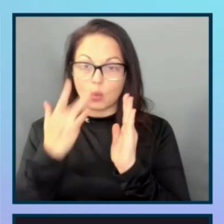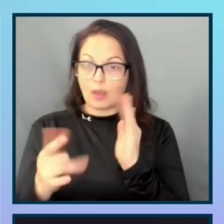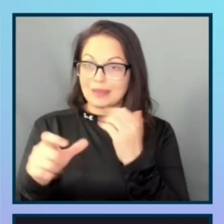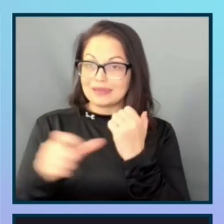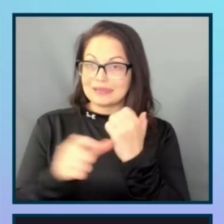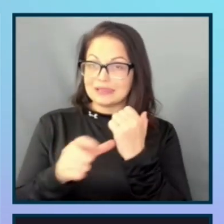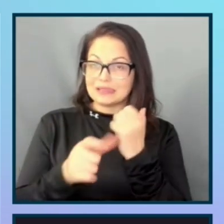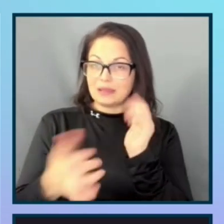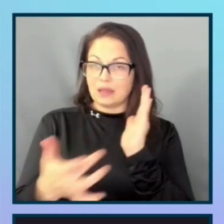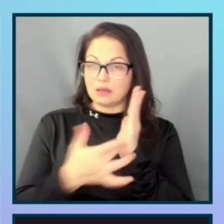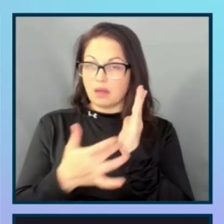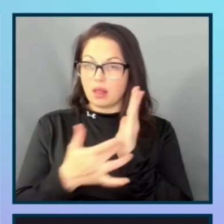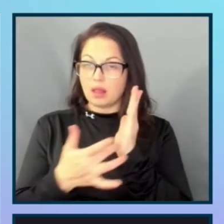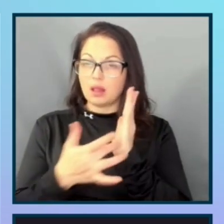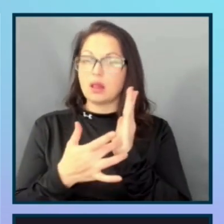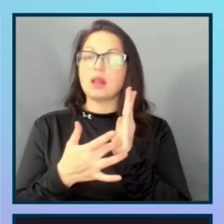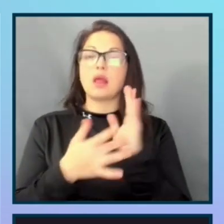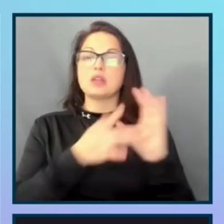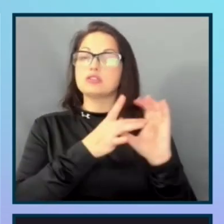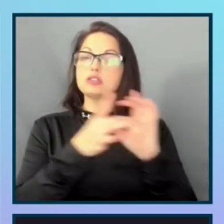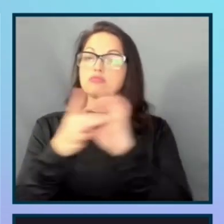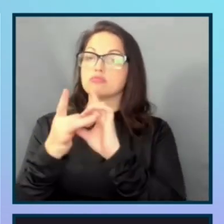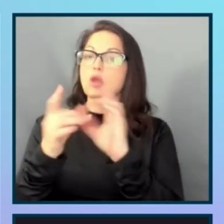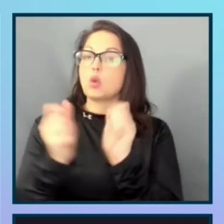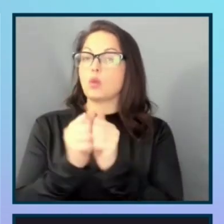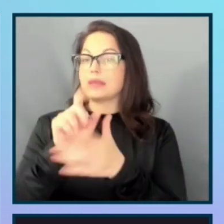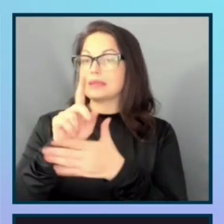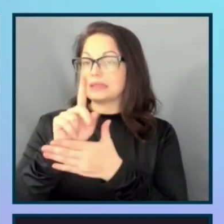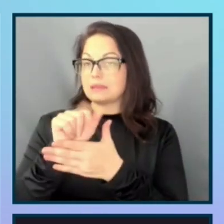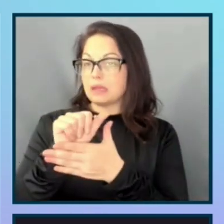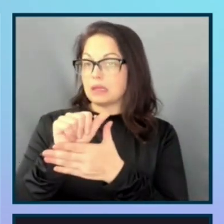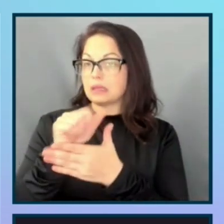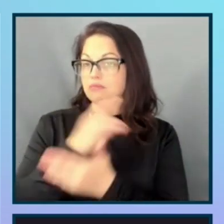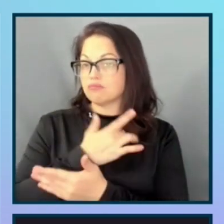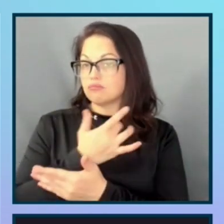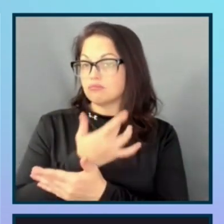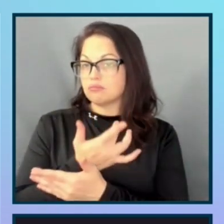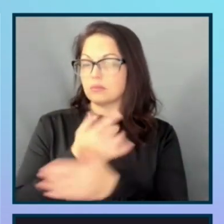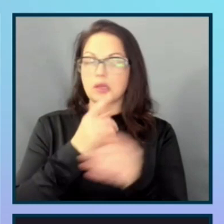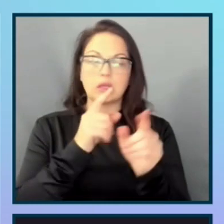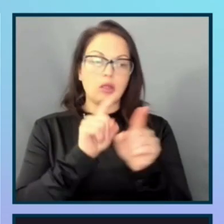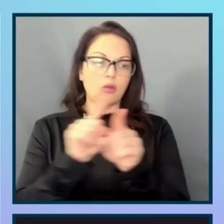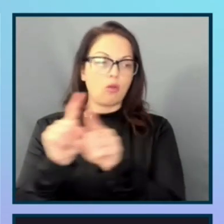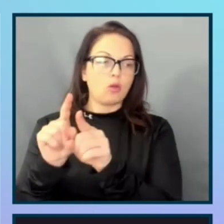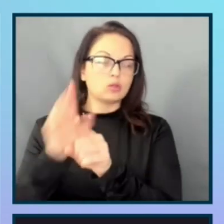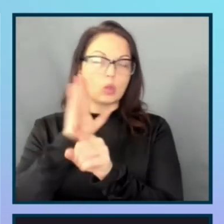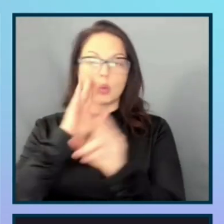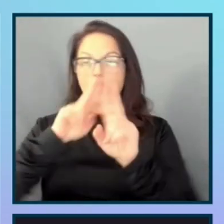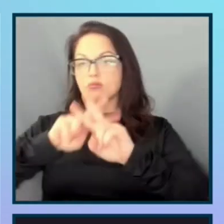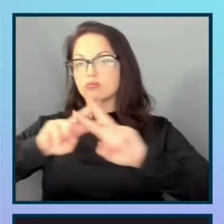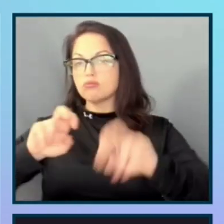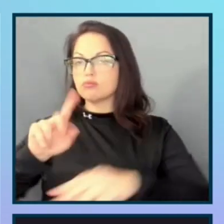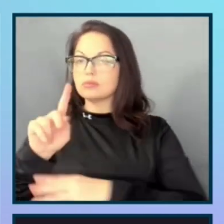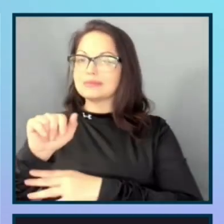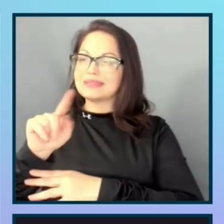to correlation with a disability. It also looks for data based on technology's failures